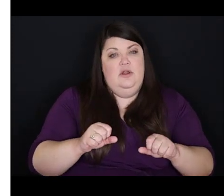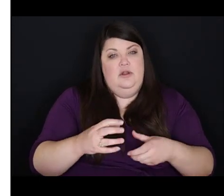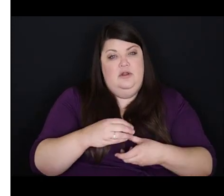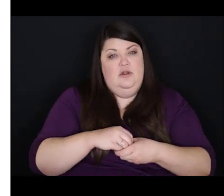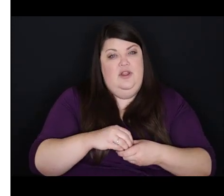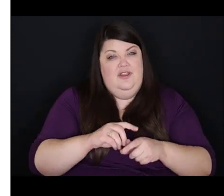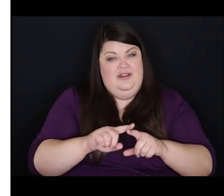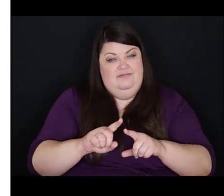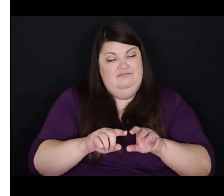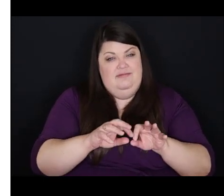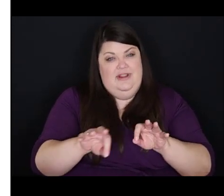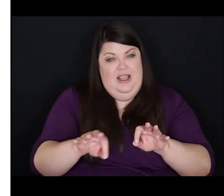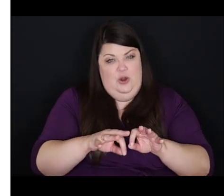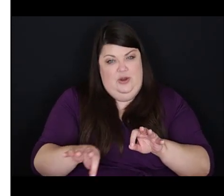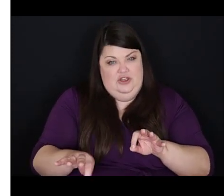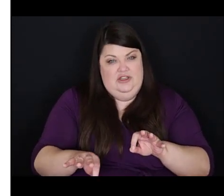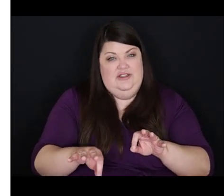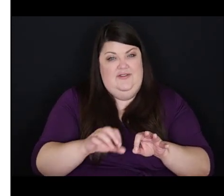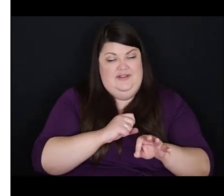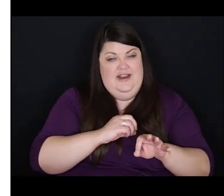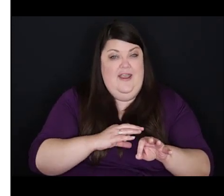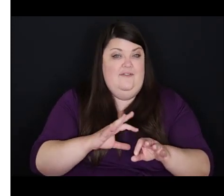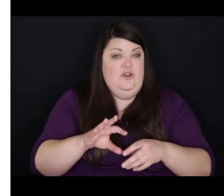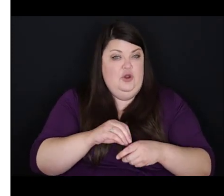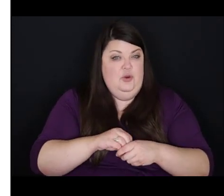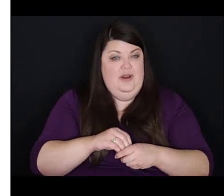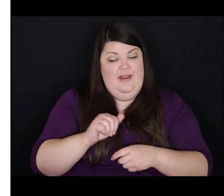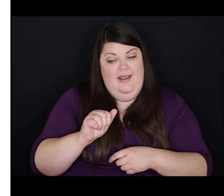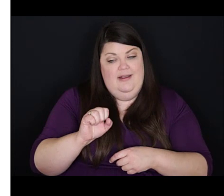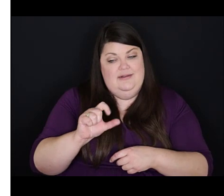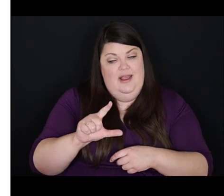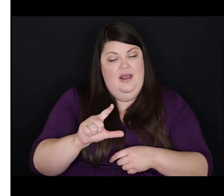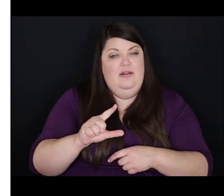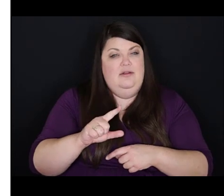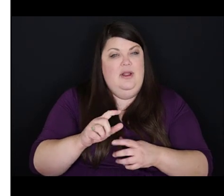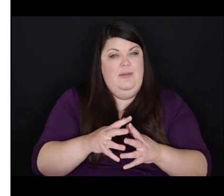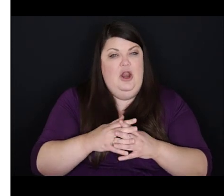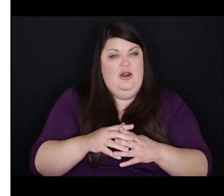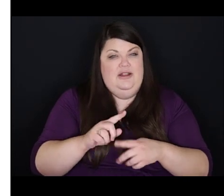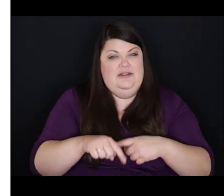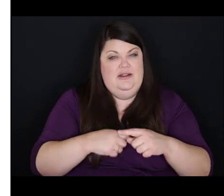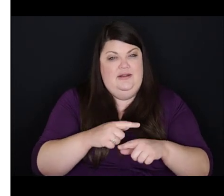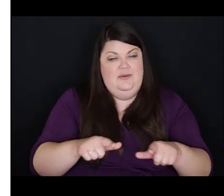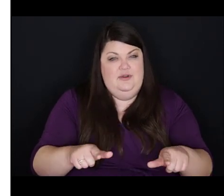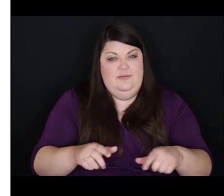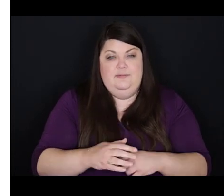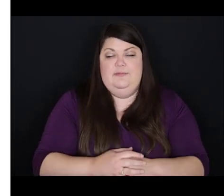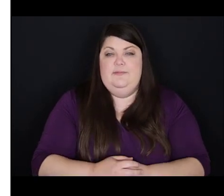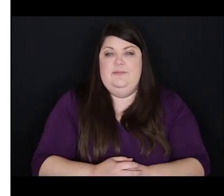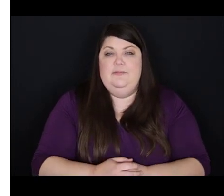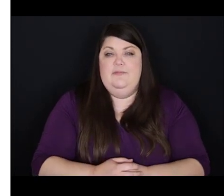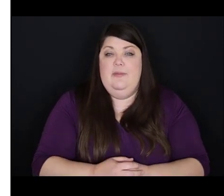including American Sign Language (ASL), and additionally, the access that staff have to